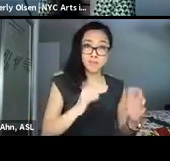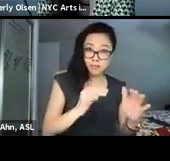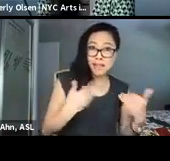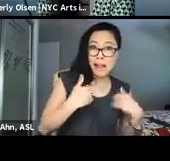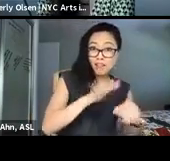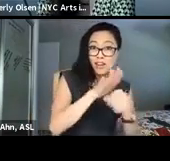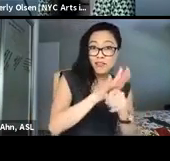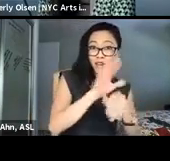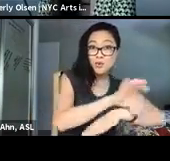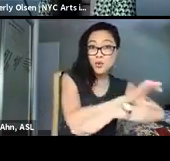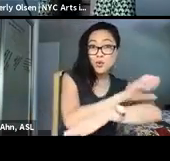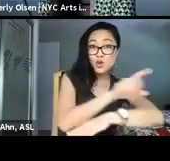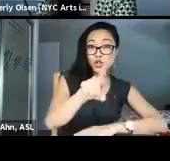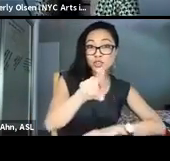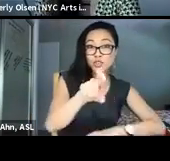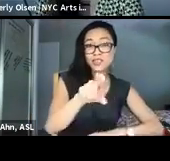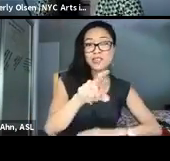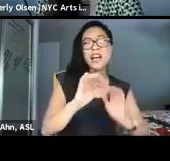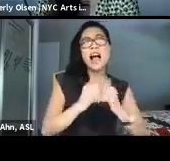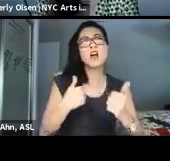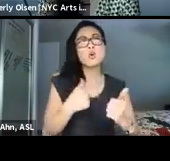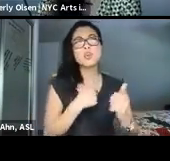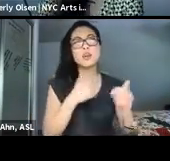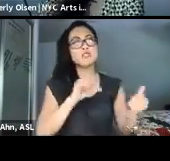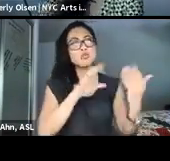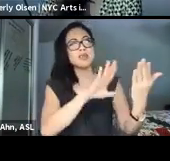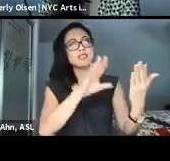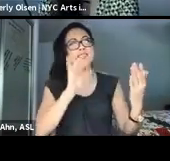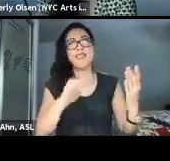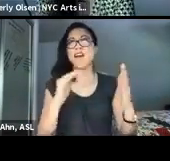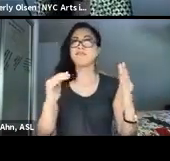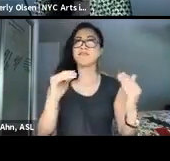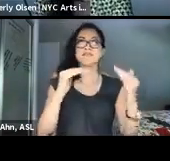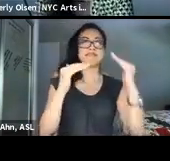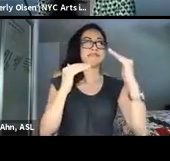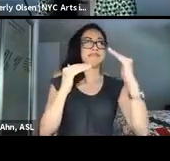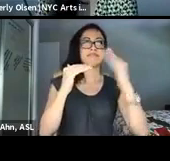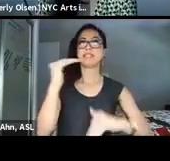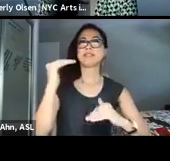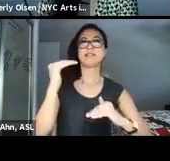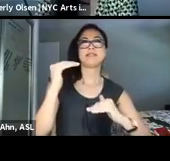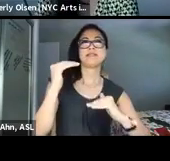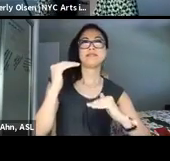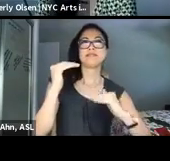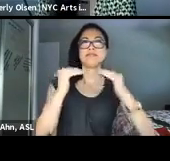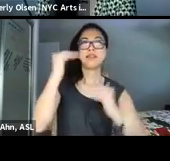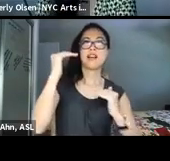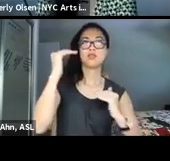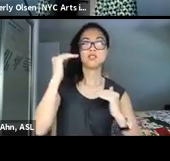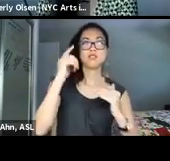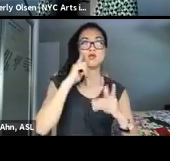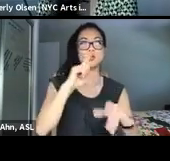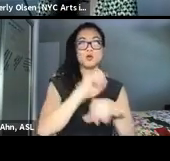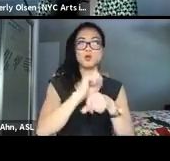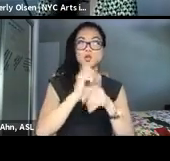chat and one of them is when we're looking at the challenge, we're looking at both the